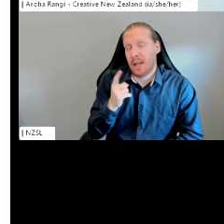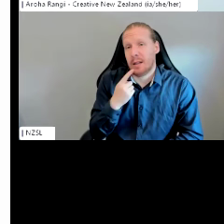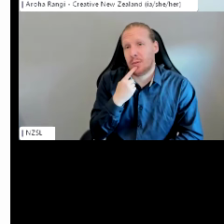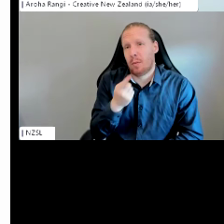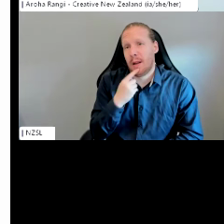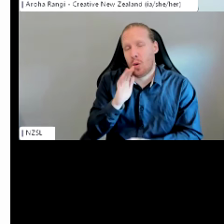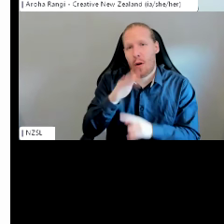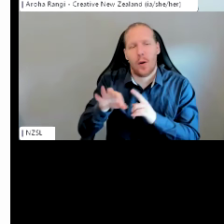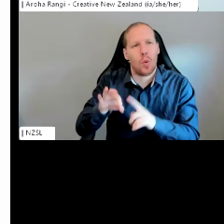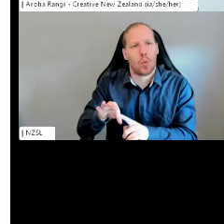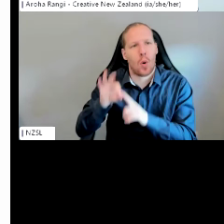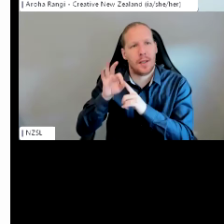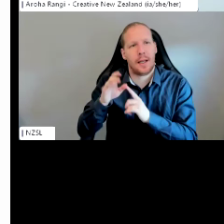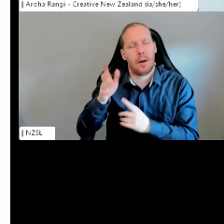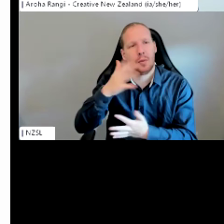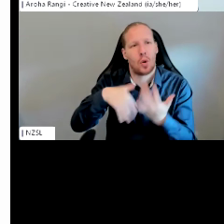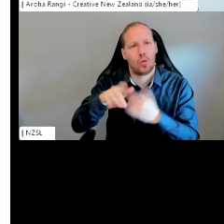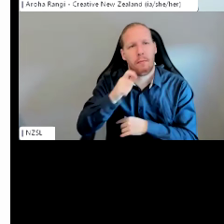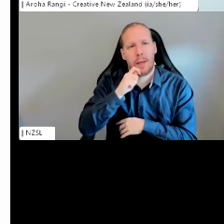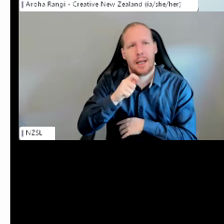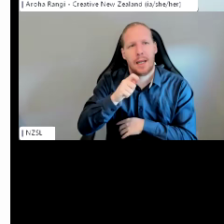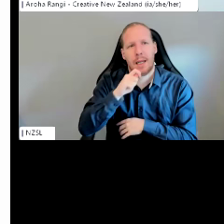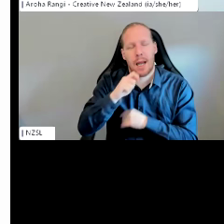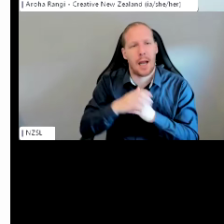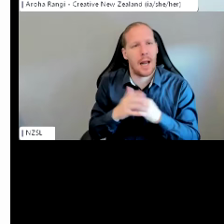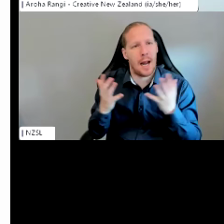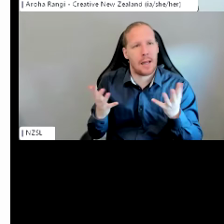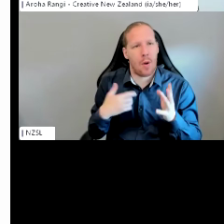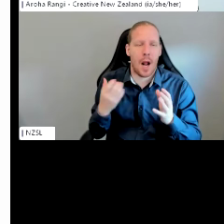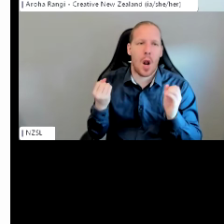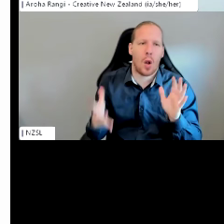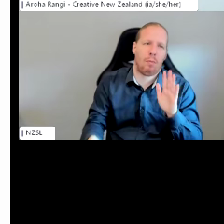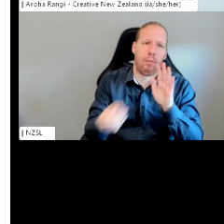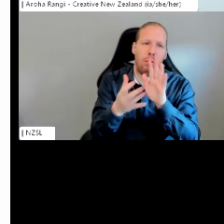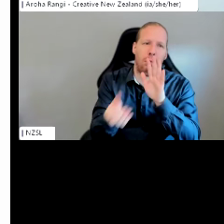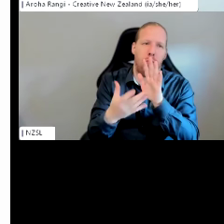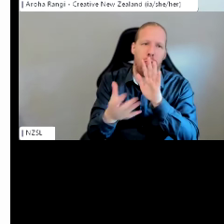become corrupted with a lot of nonsense that you don't want to see. Some of the um some of